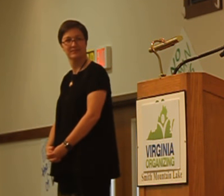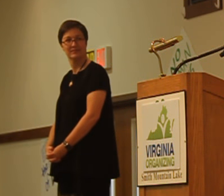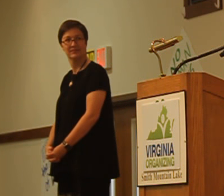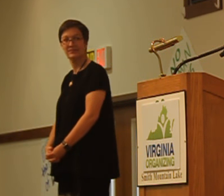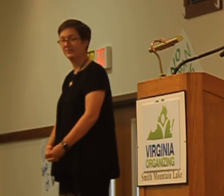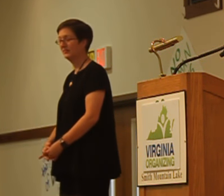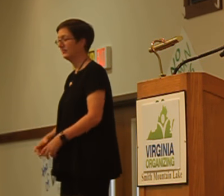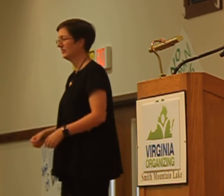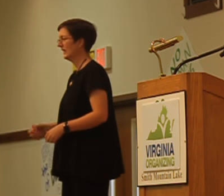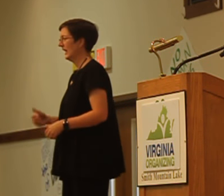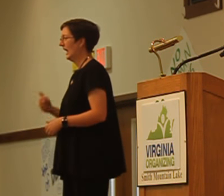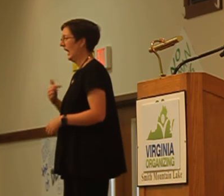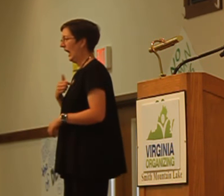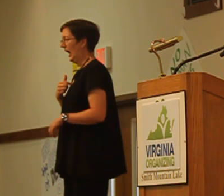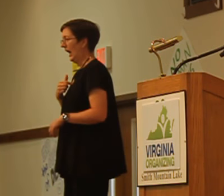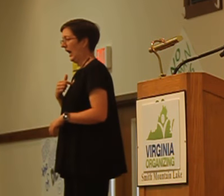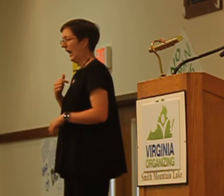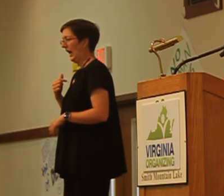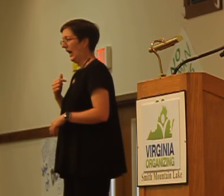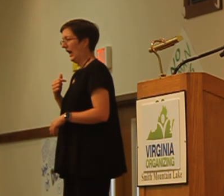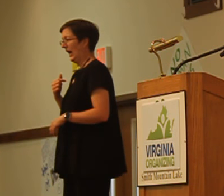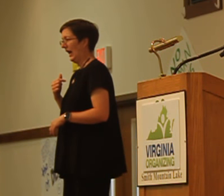I was pulled into the organization,